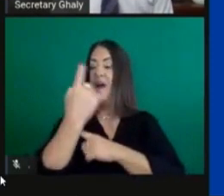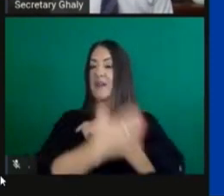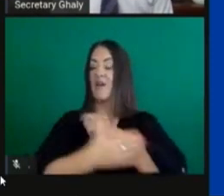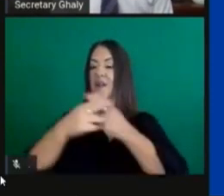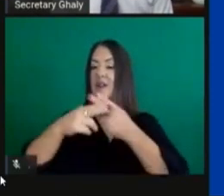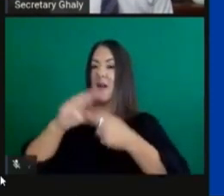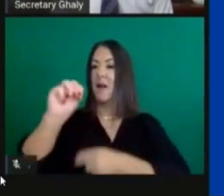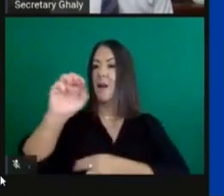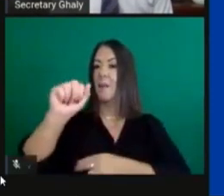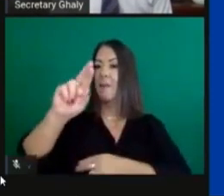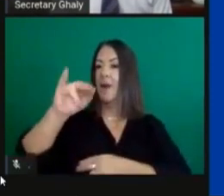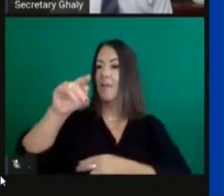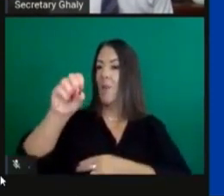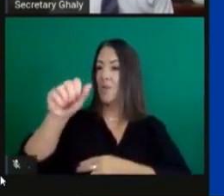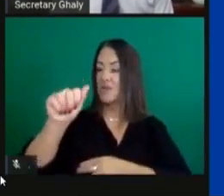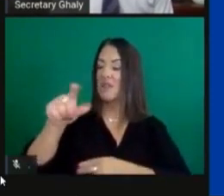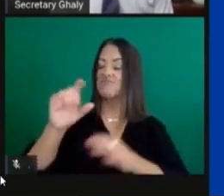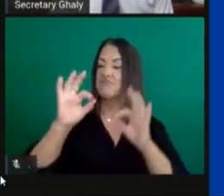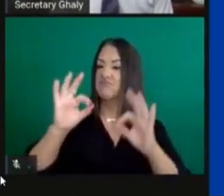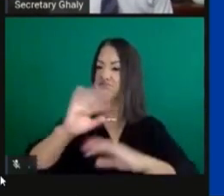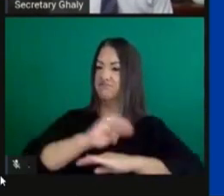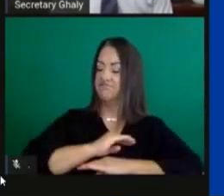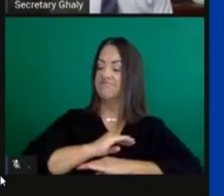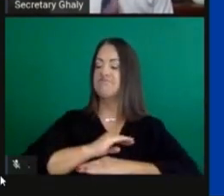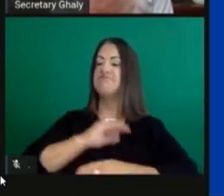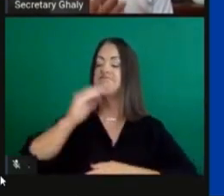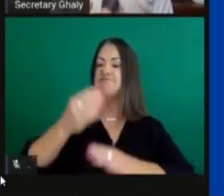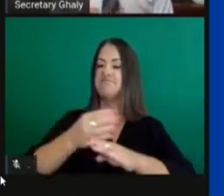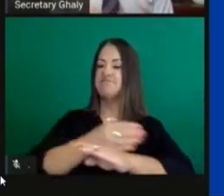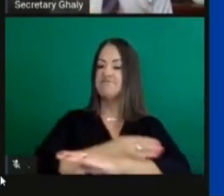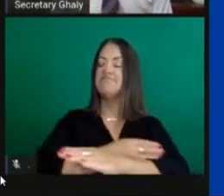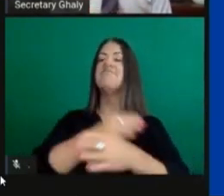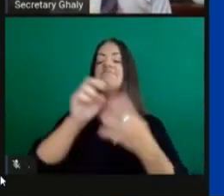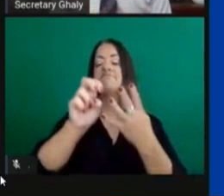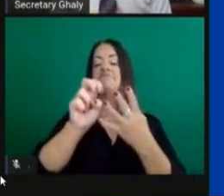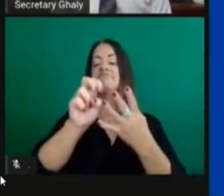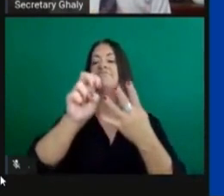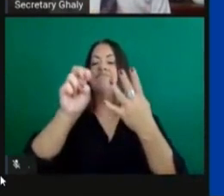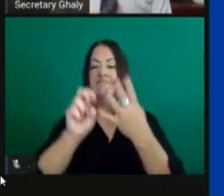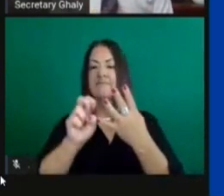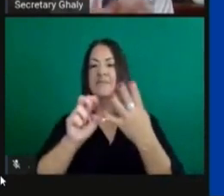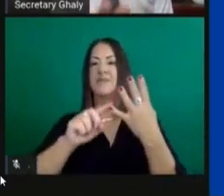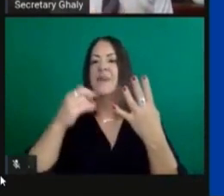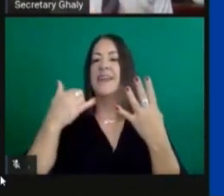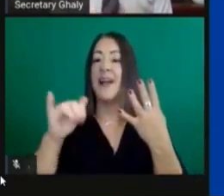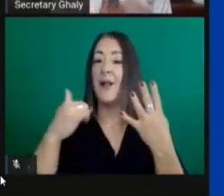IN THE ORANGE TIER FOR AT LEAST THREE WEEKS -- SORRY, IN THE RED TIER BEFORE MOVING ORANGE. AND ONE COUNTY, MARIPOSA, WHO